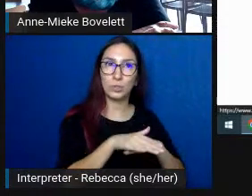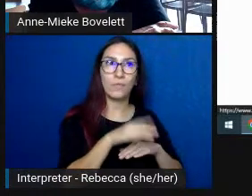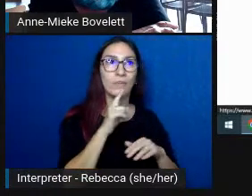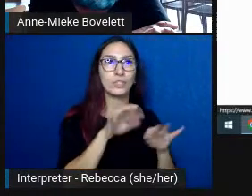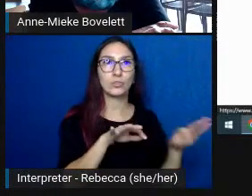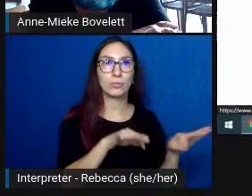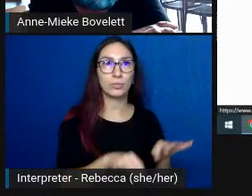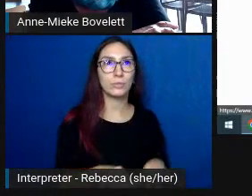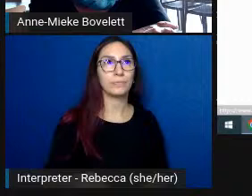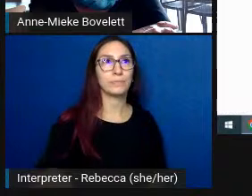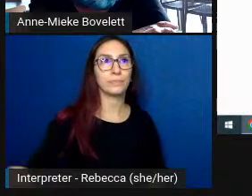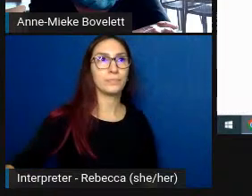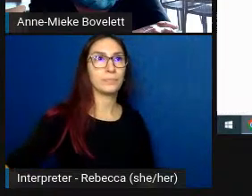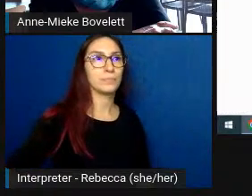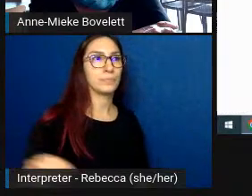And press enter.